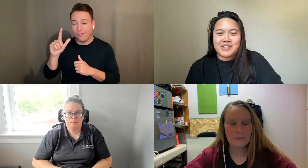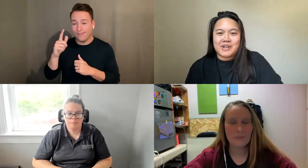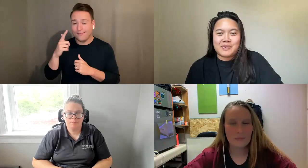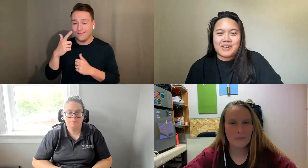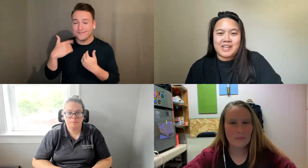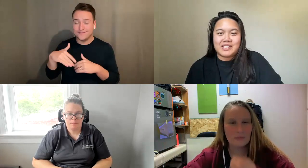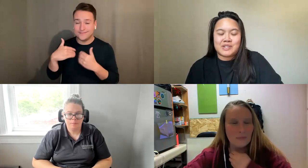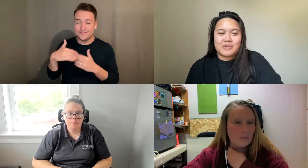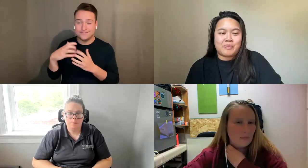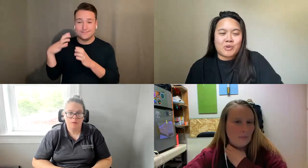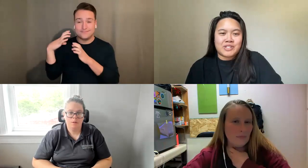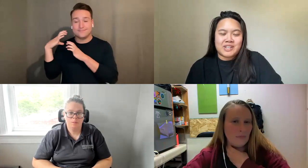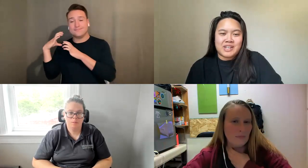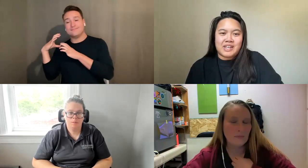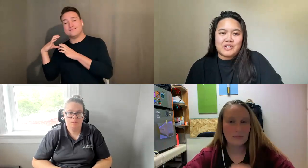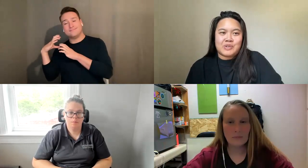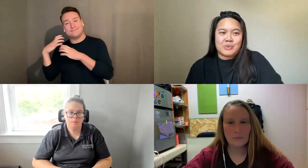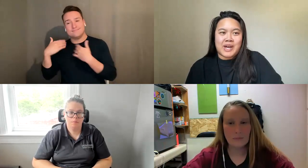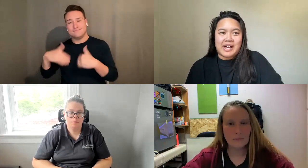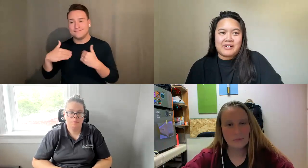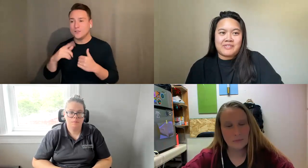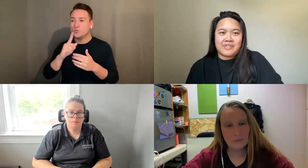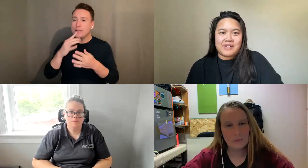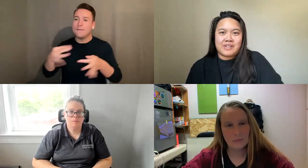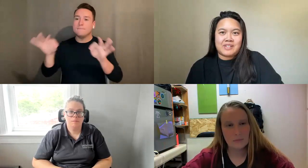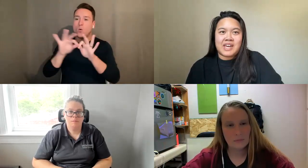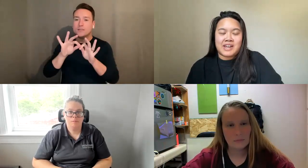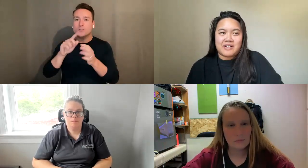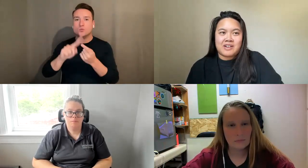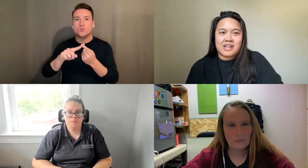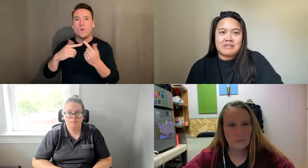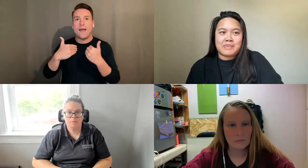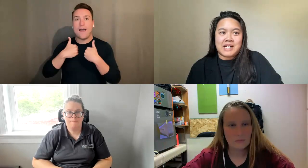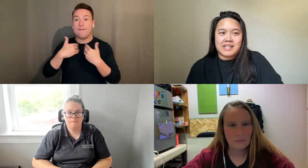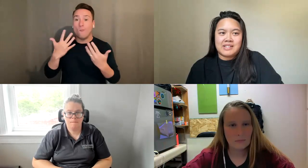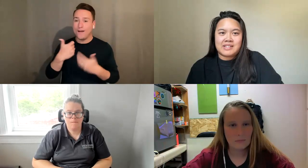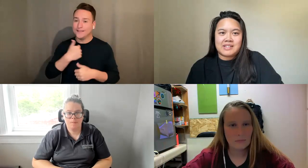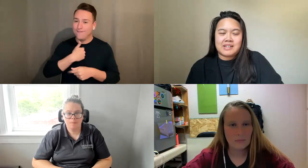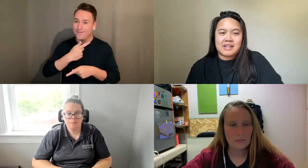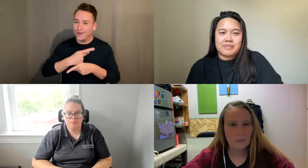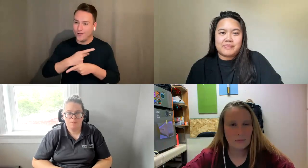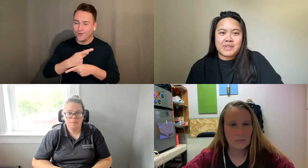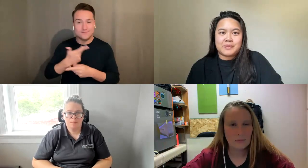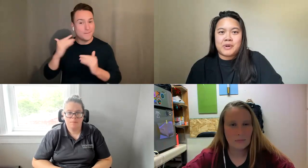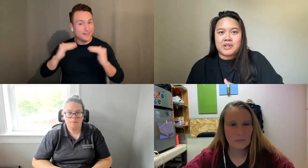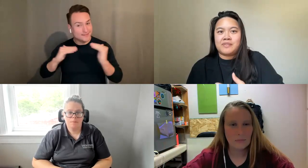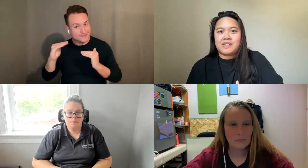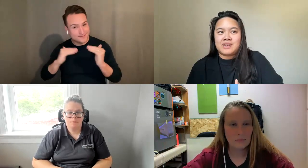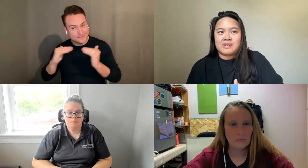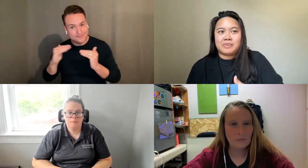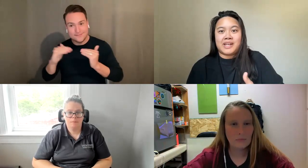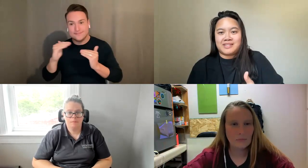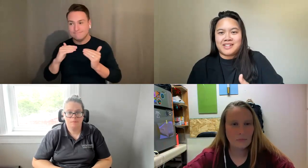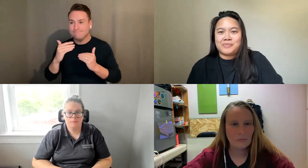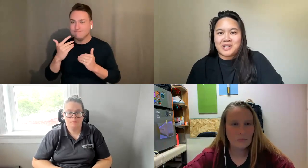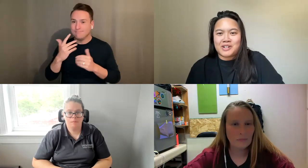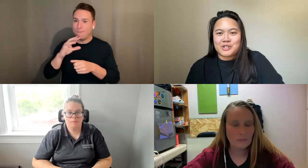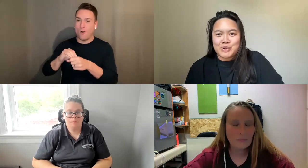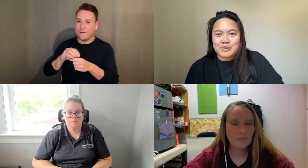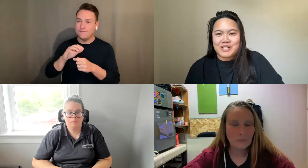And so it's so important to have care and balance as part of the plan of being an entrepreneur.